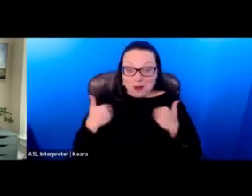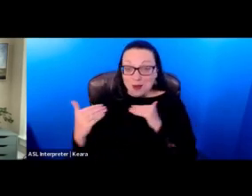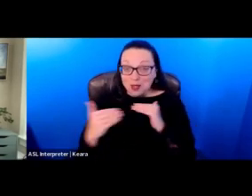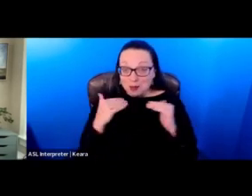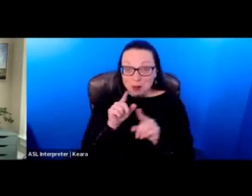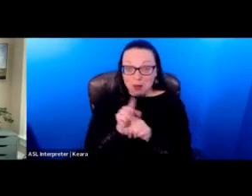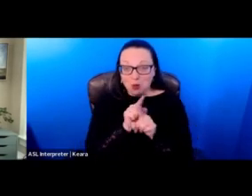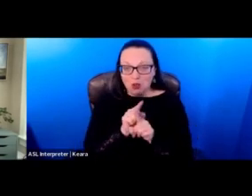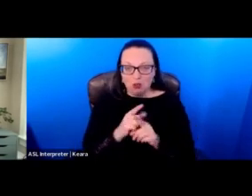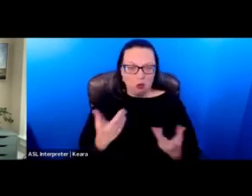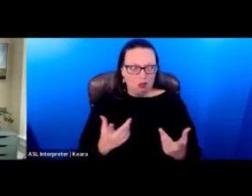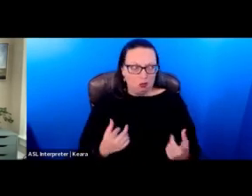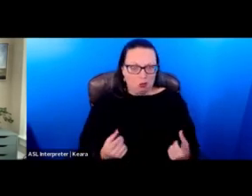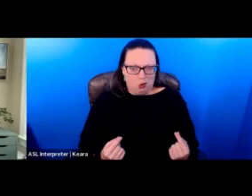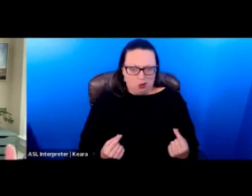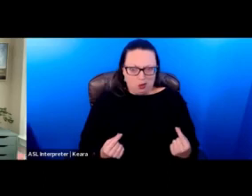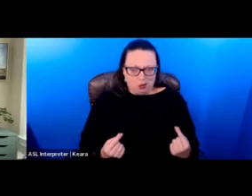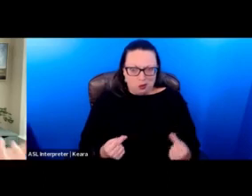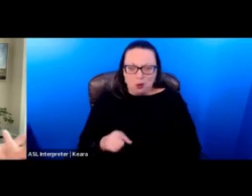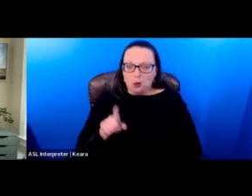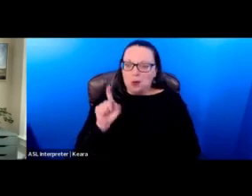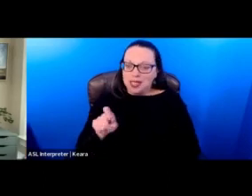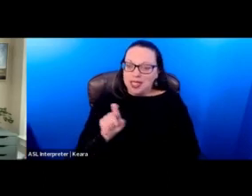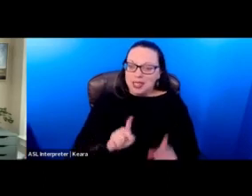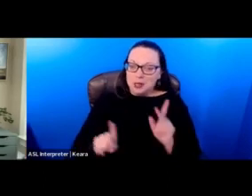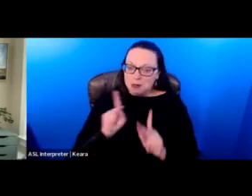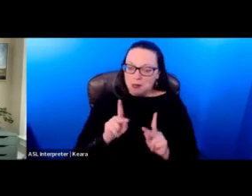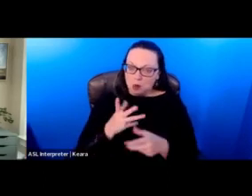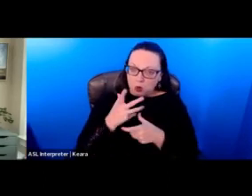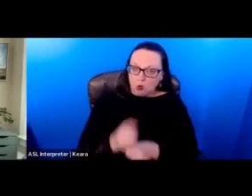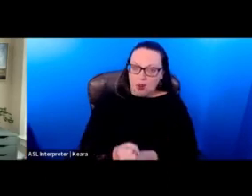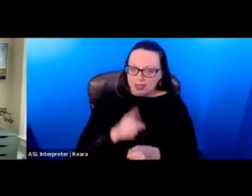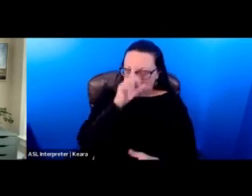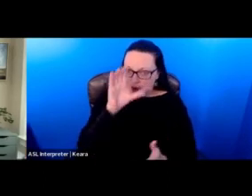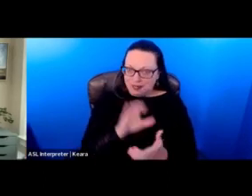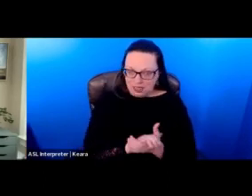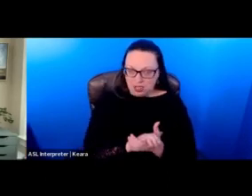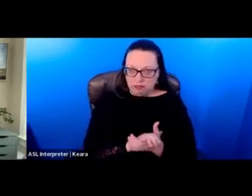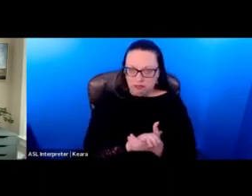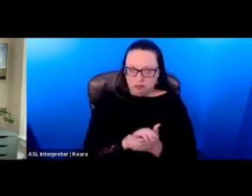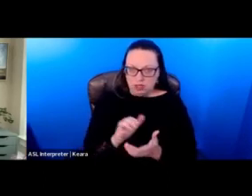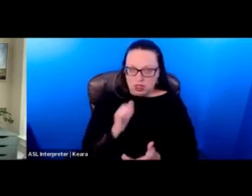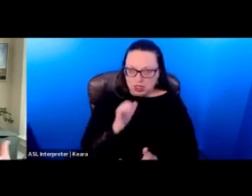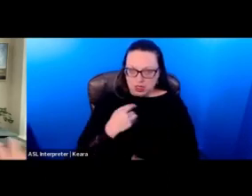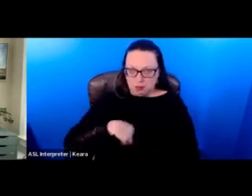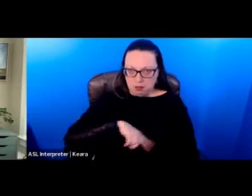going to mentor so we needed people to, to believe in it as much as as we did. We needed a